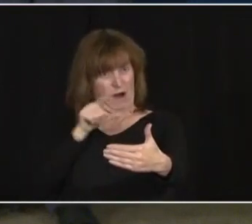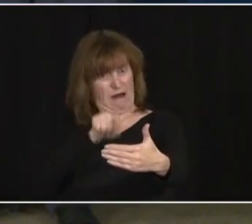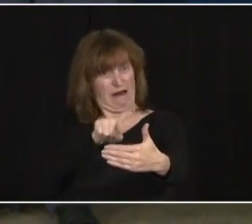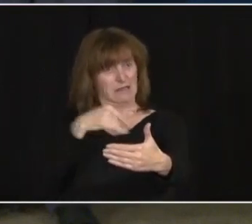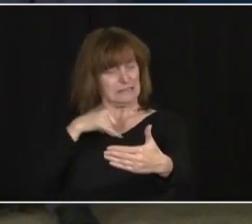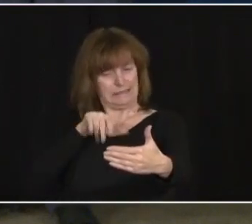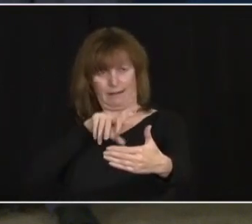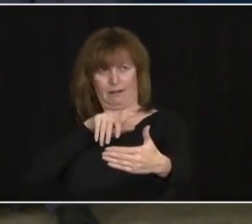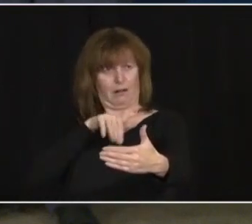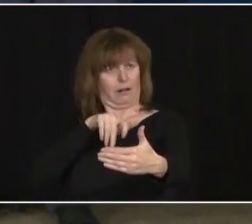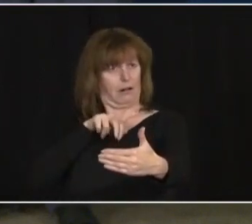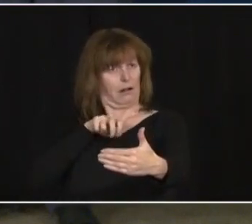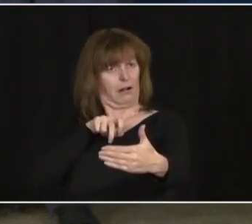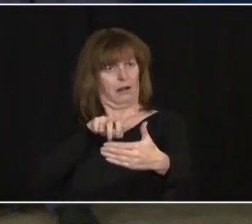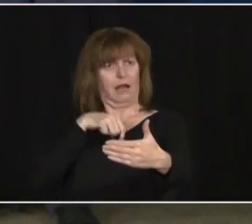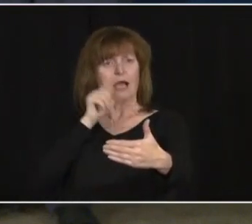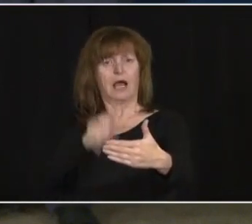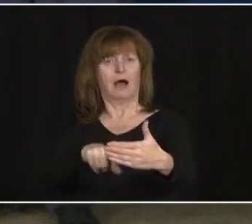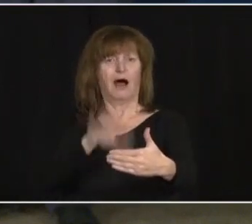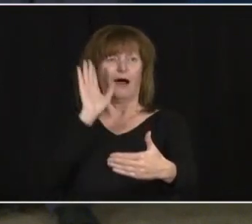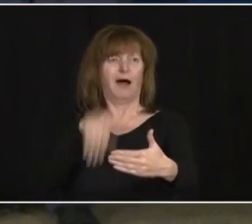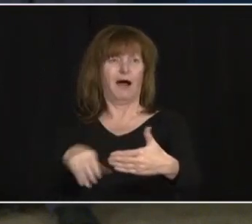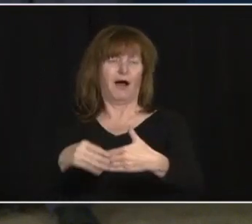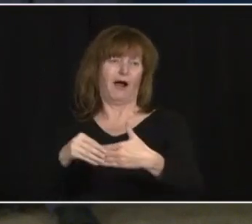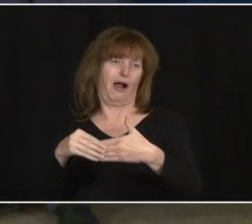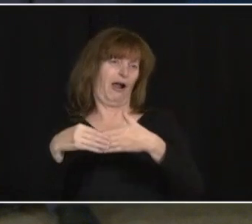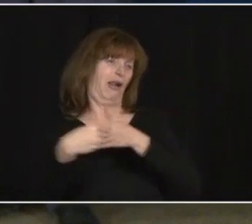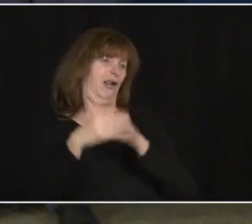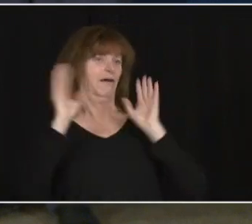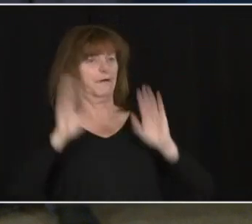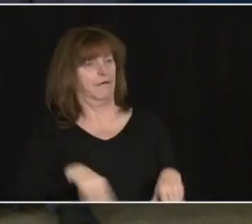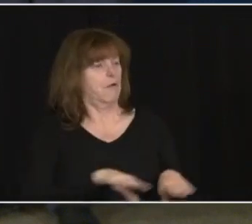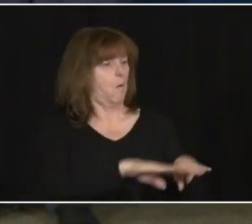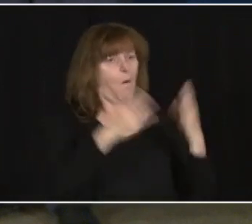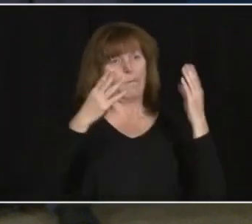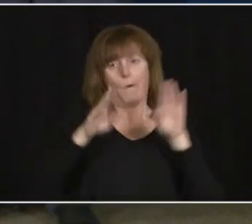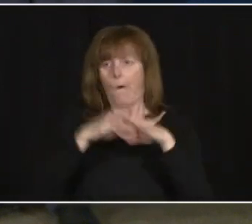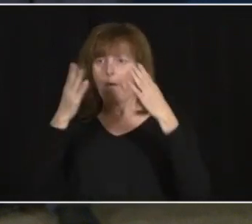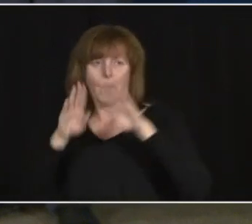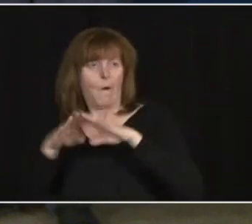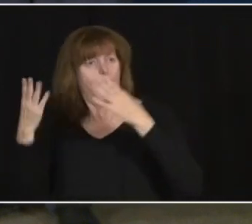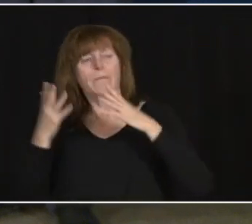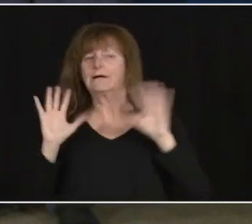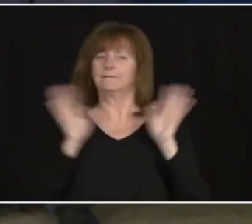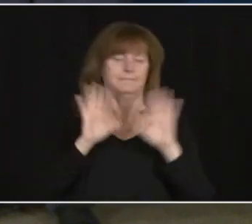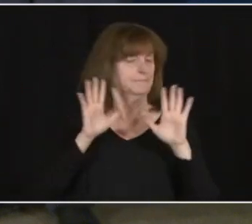We need to remain vigilant. We've only made the progress seen here today because we have